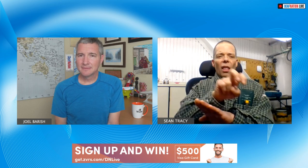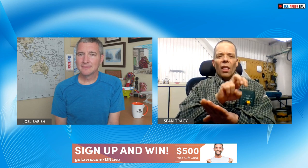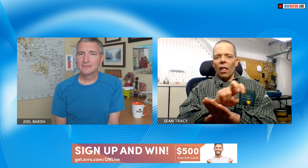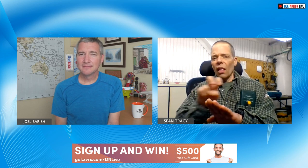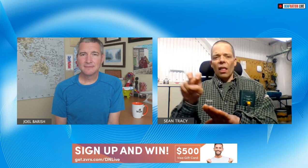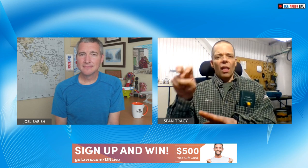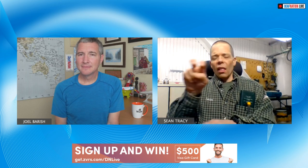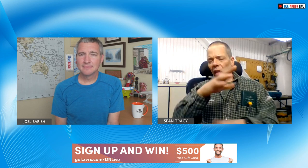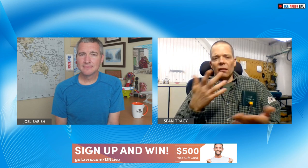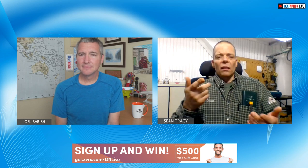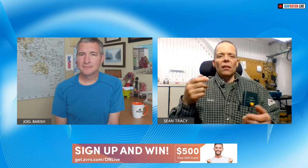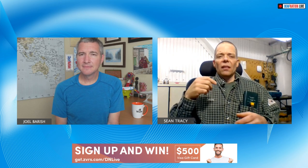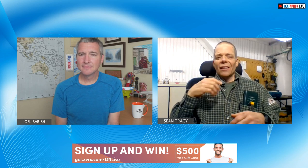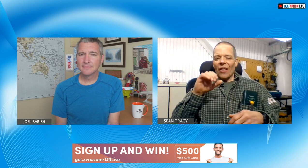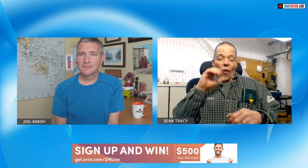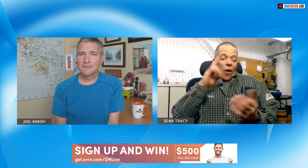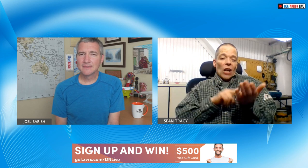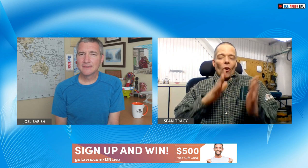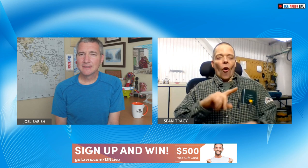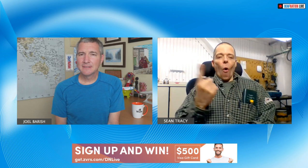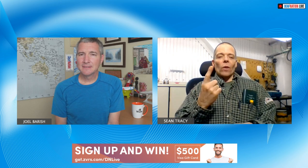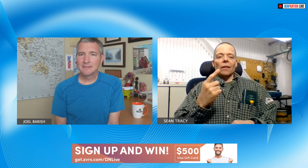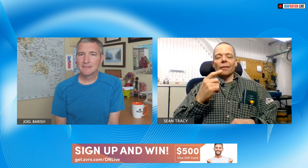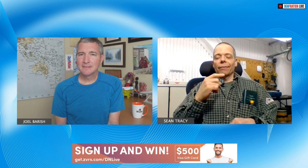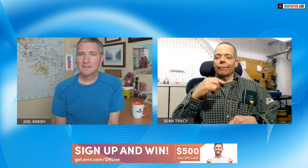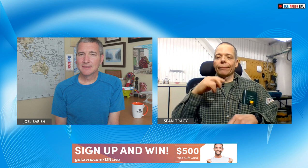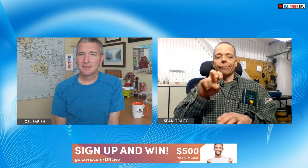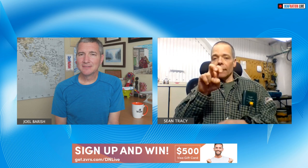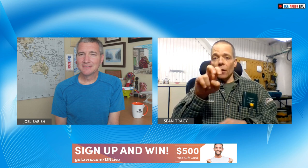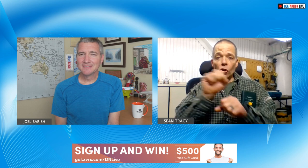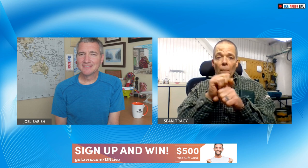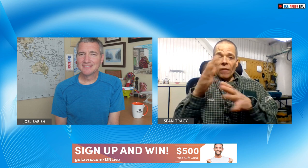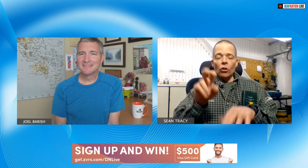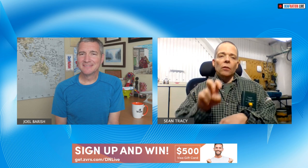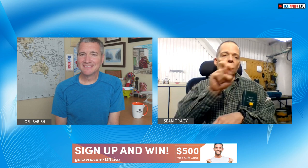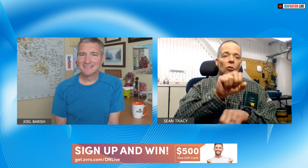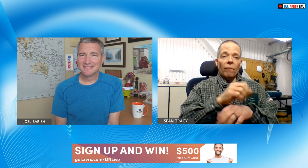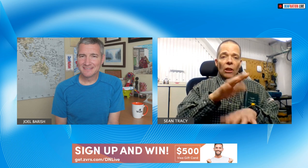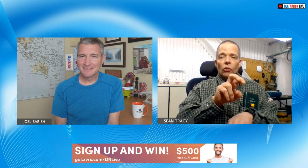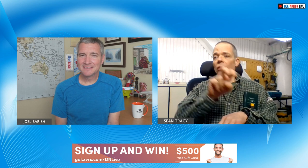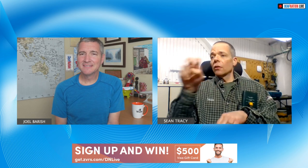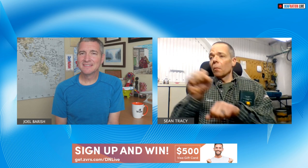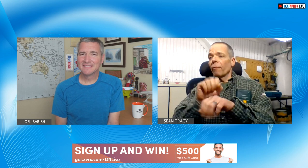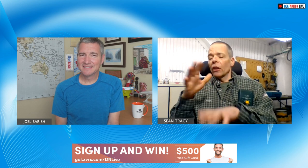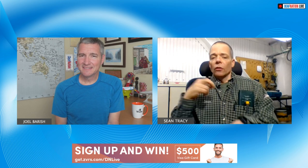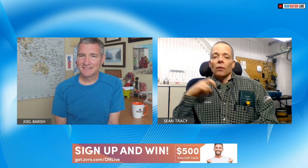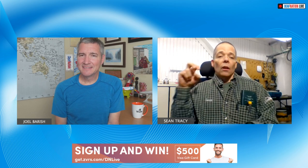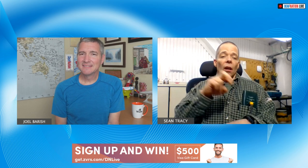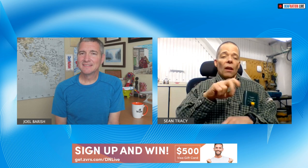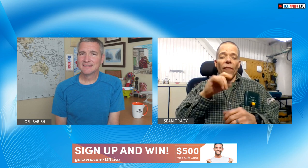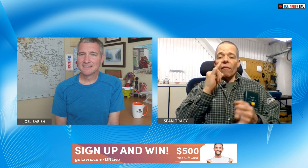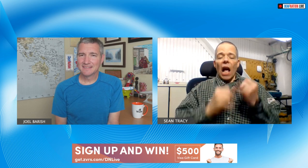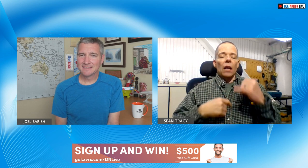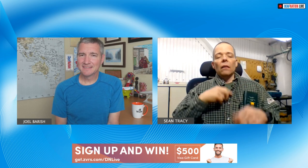many different places. That's the life of a contractor - constantly moving from place to place.